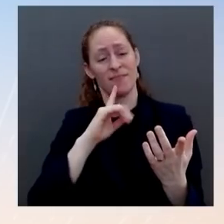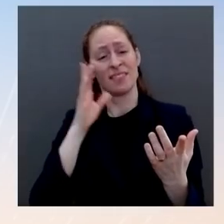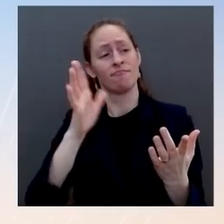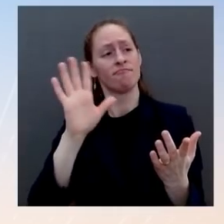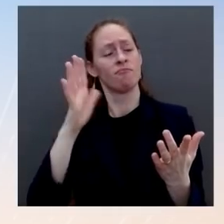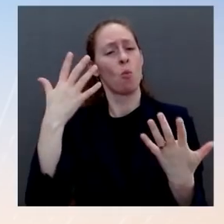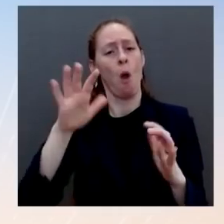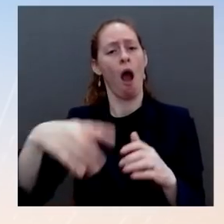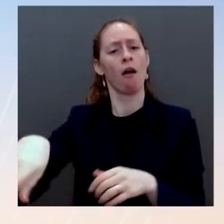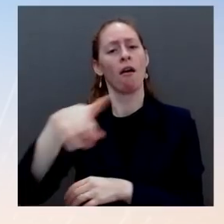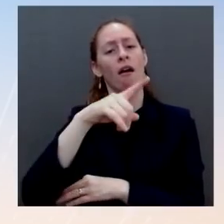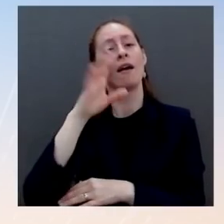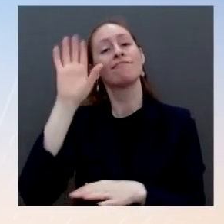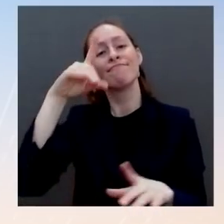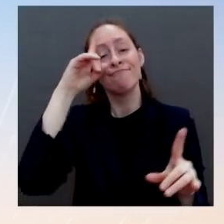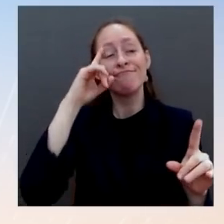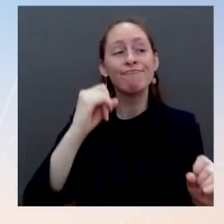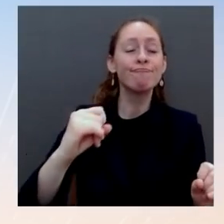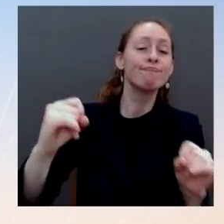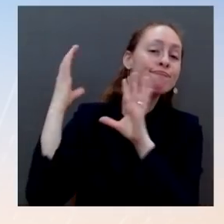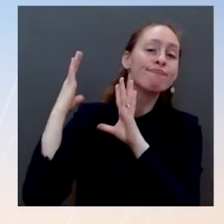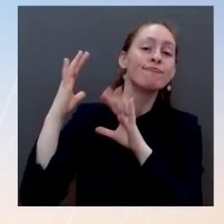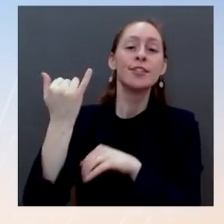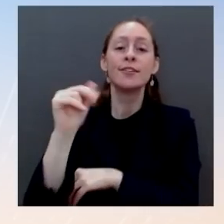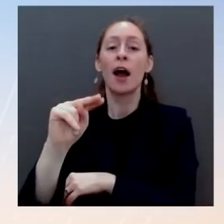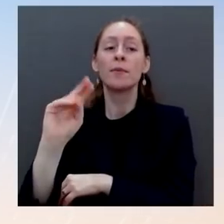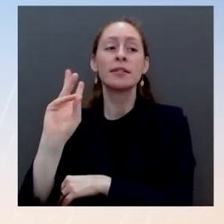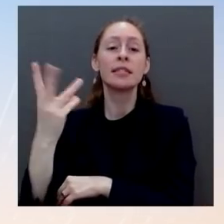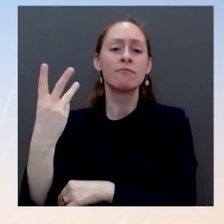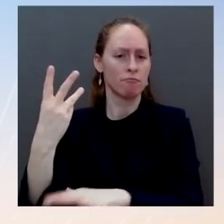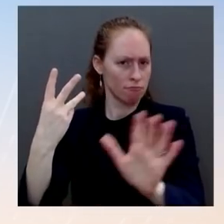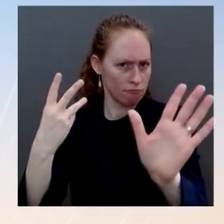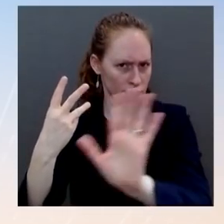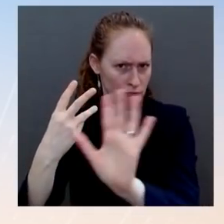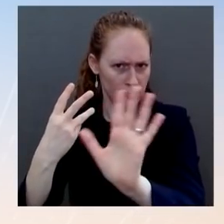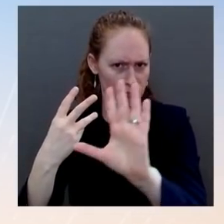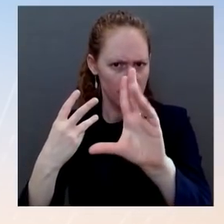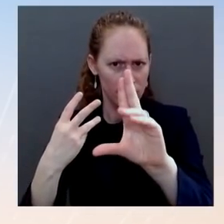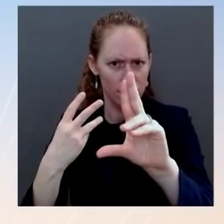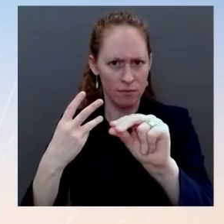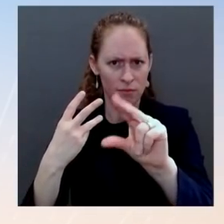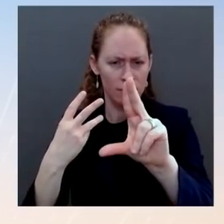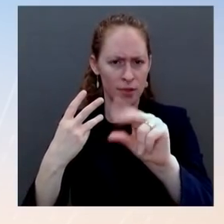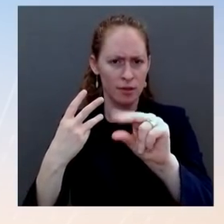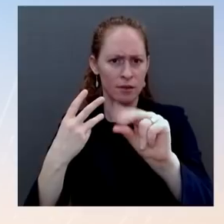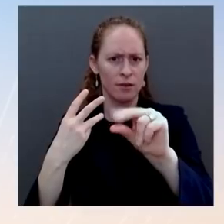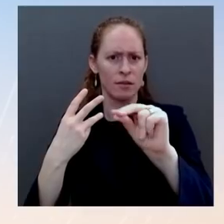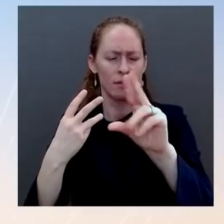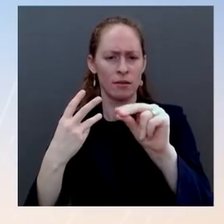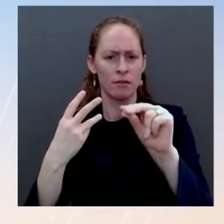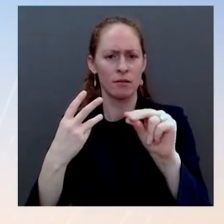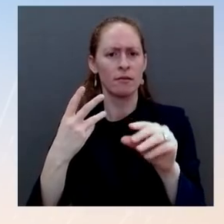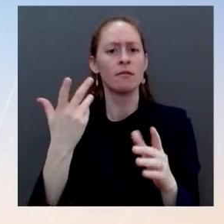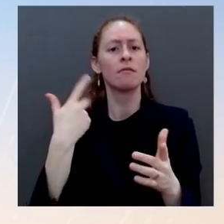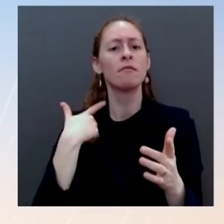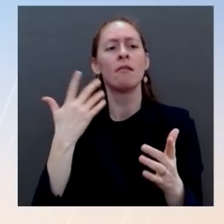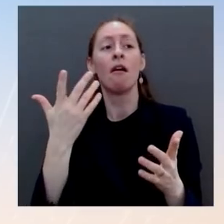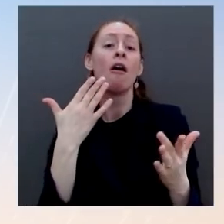by some or attempts to move on by others to prevent us from taking steps to protect people's fundamental rights.